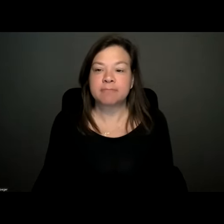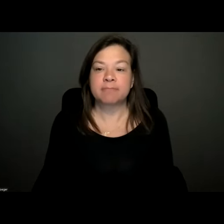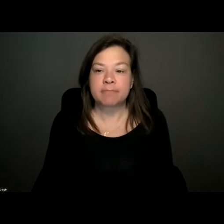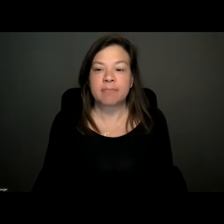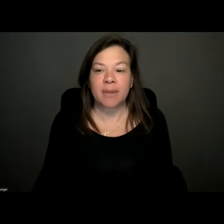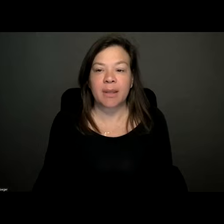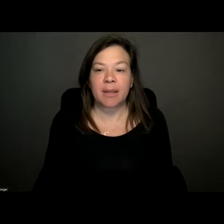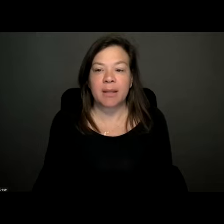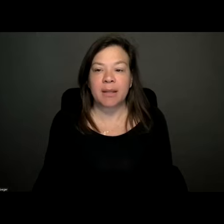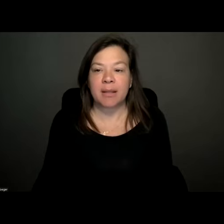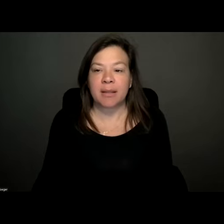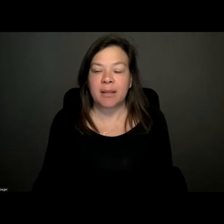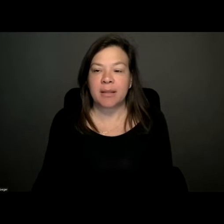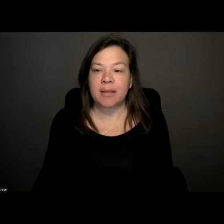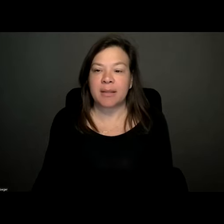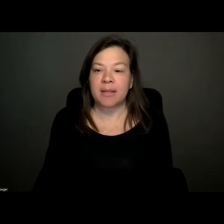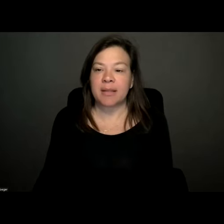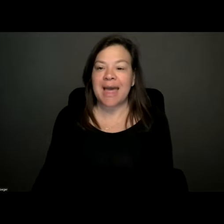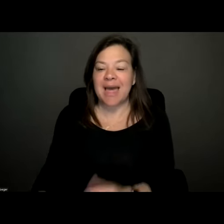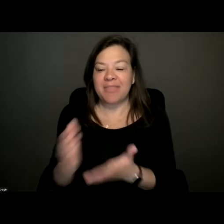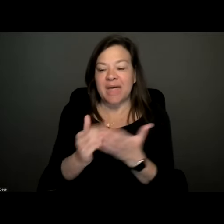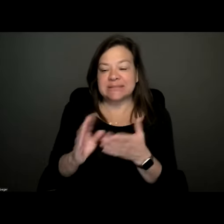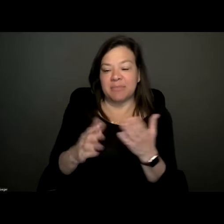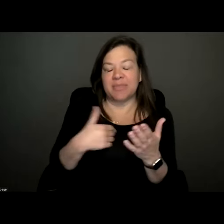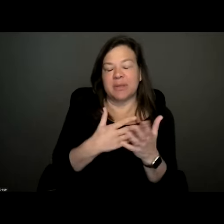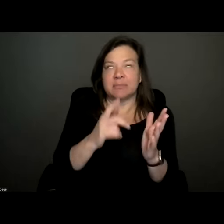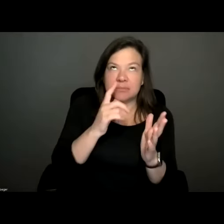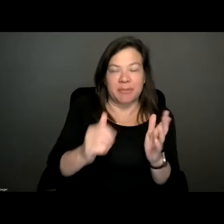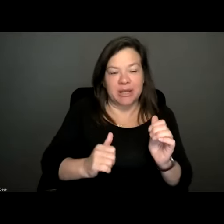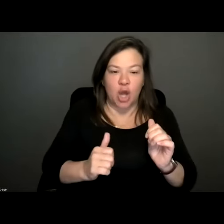across the board, for one, not necessarily aggressively using dusters, that's frowned upon,